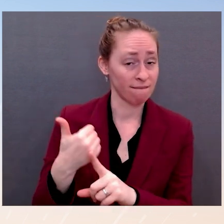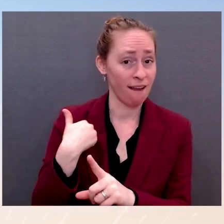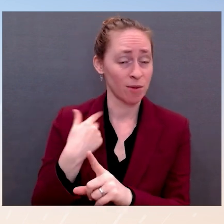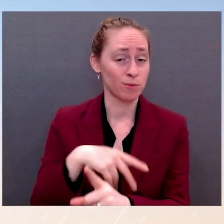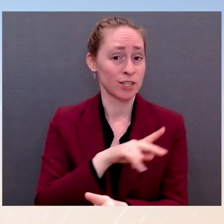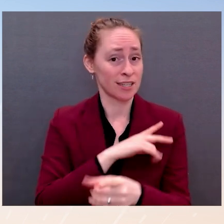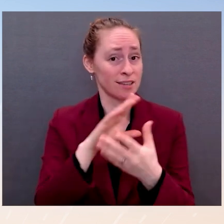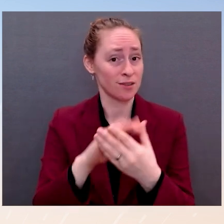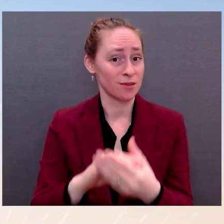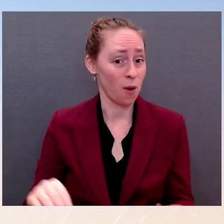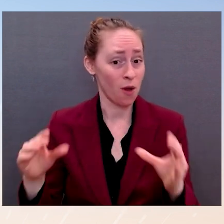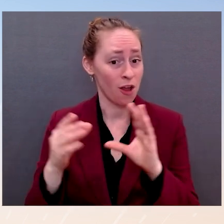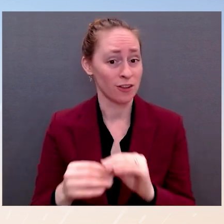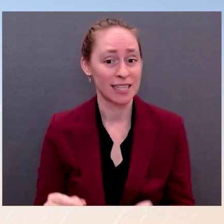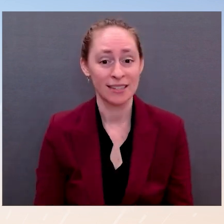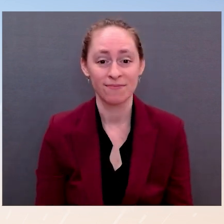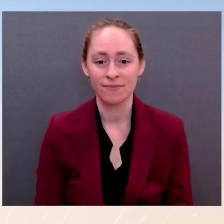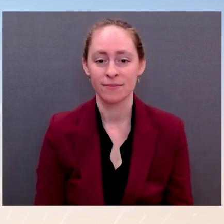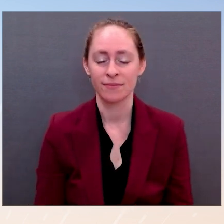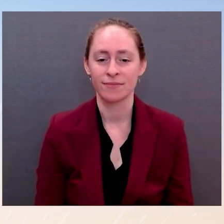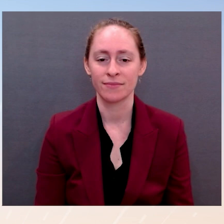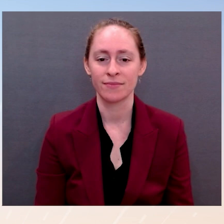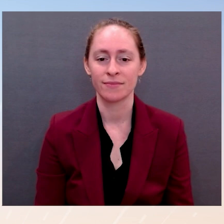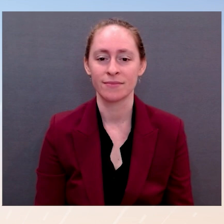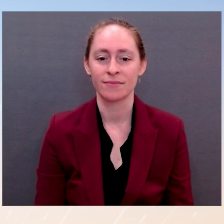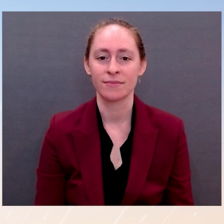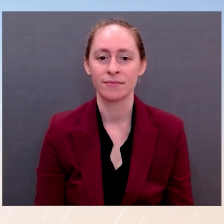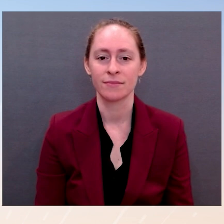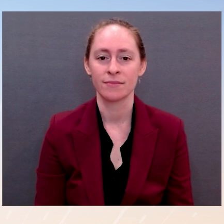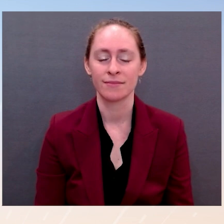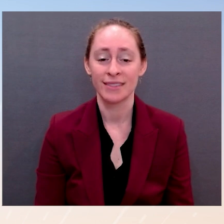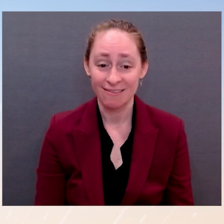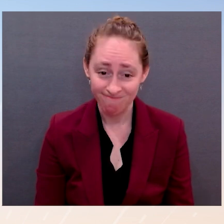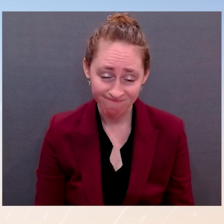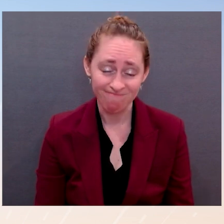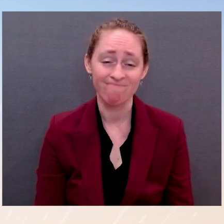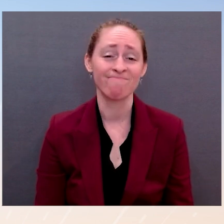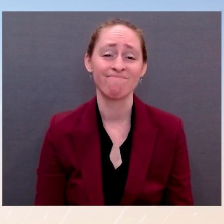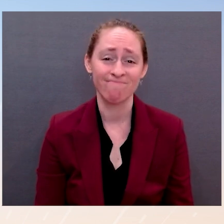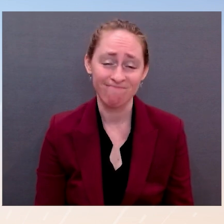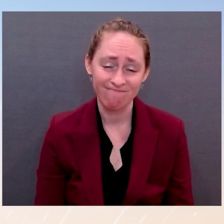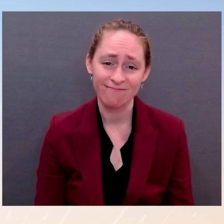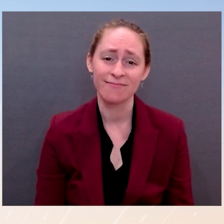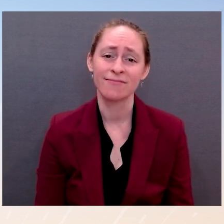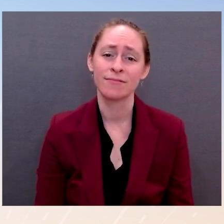Adm. Brooks-LaSure: I do and Dr. Jeffries Leonard,